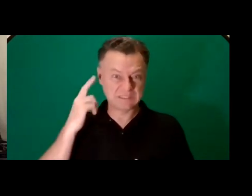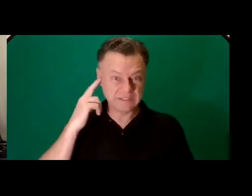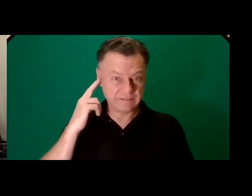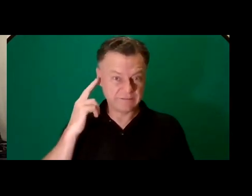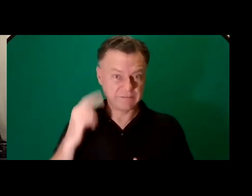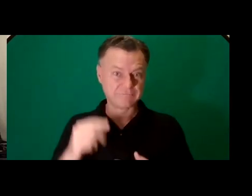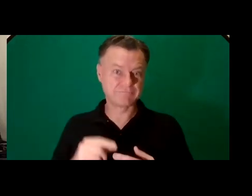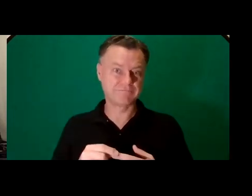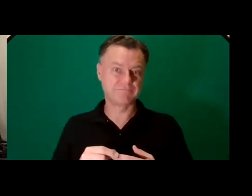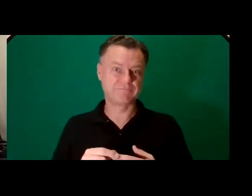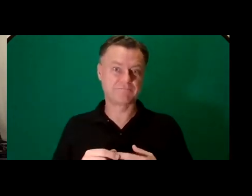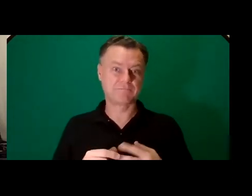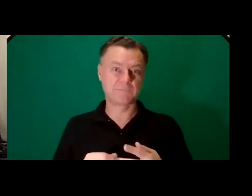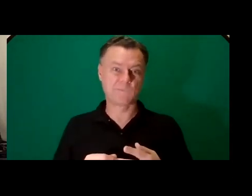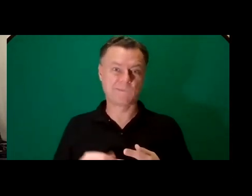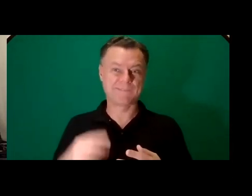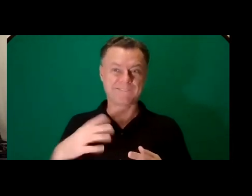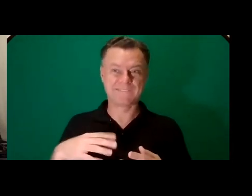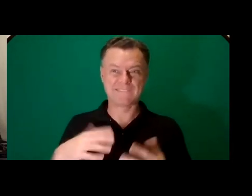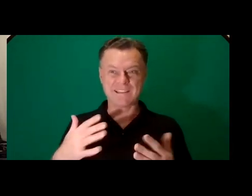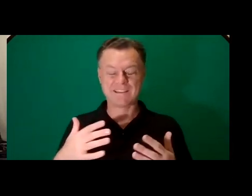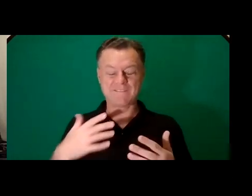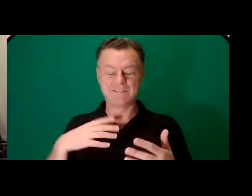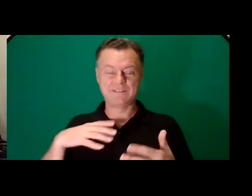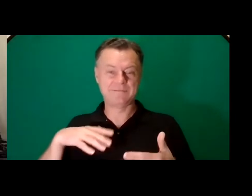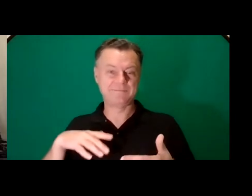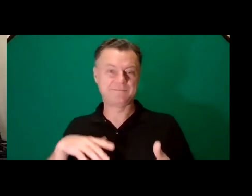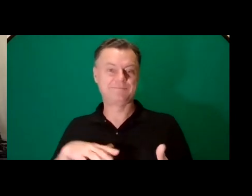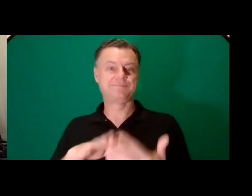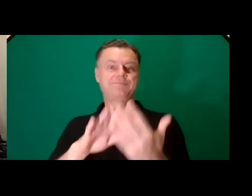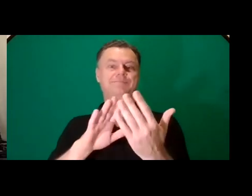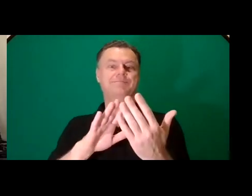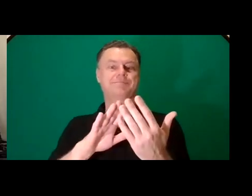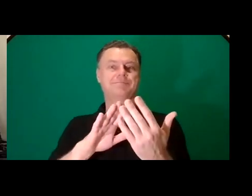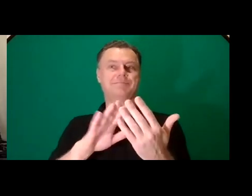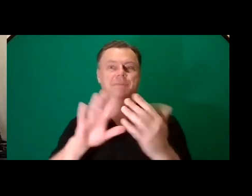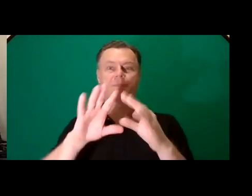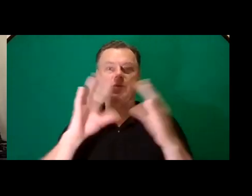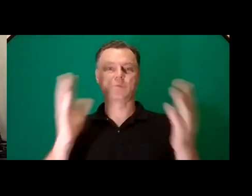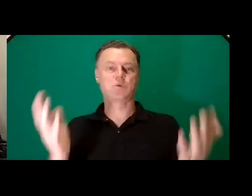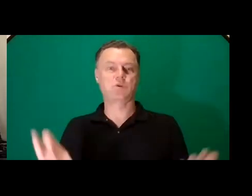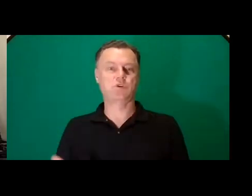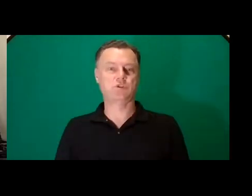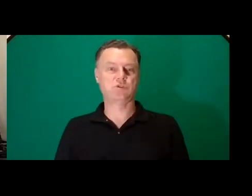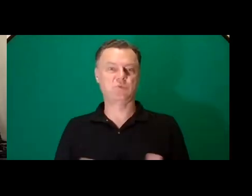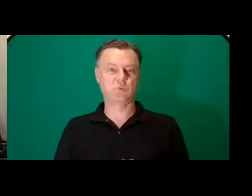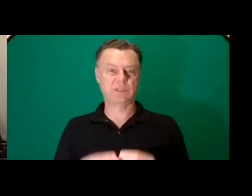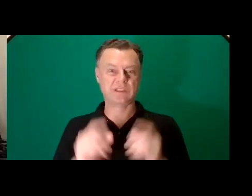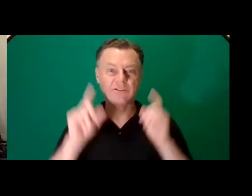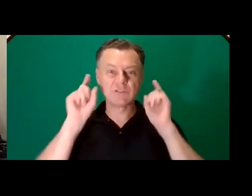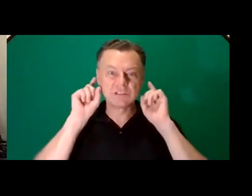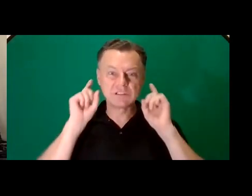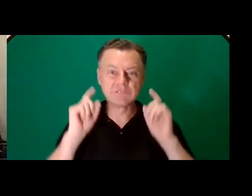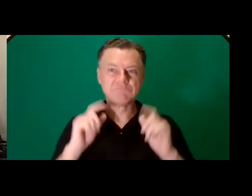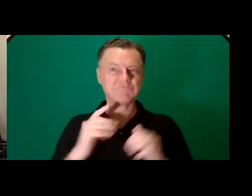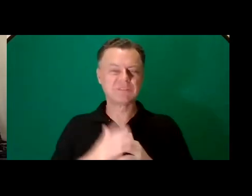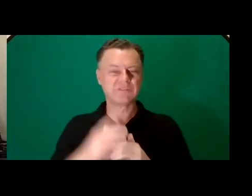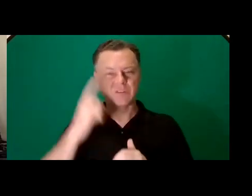and that I would have to face this world of wearing hearing aids. It was